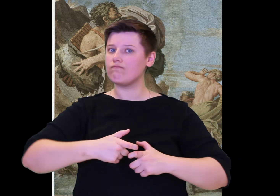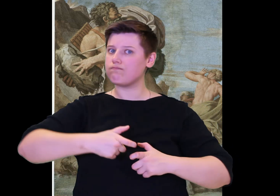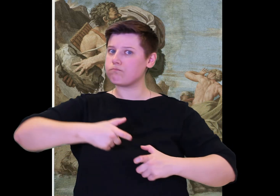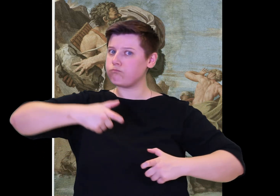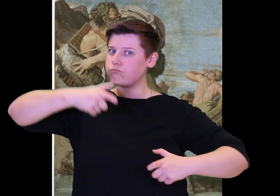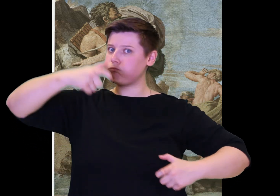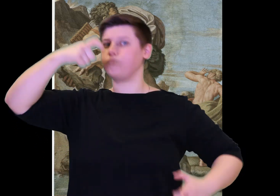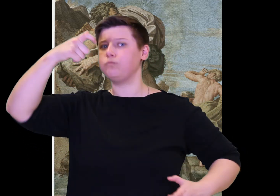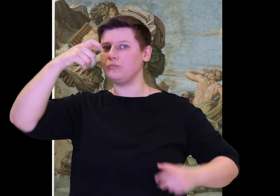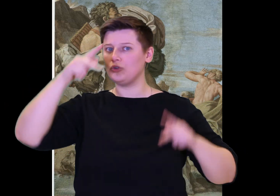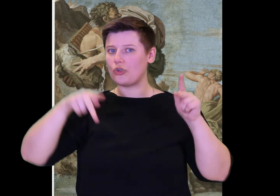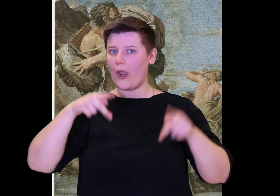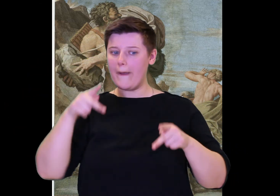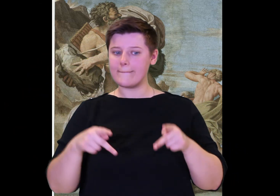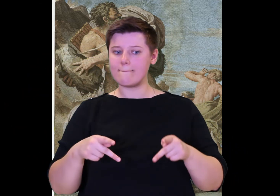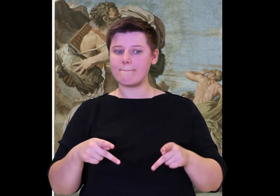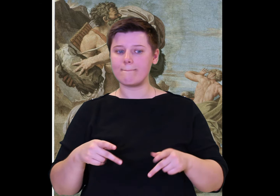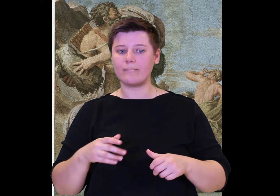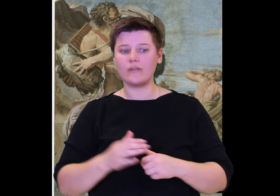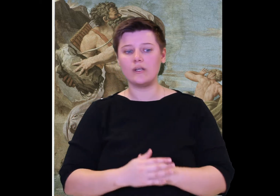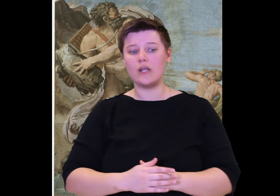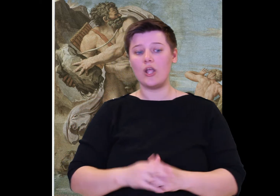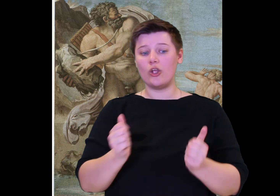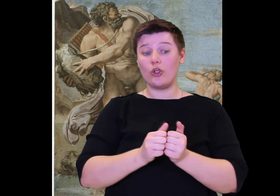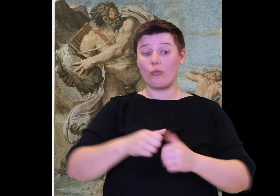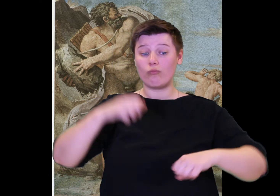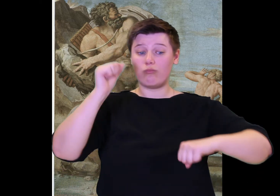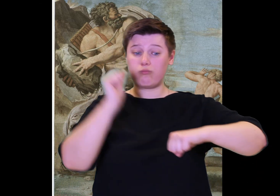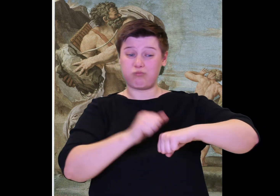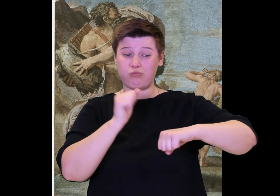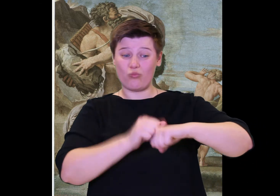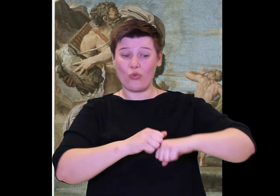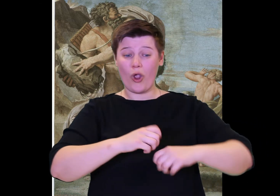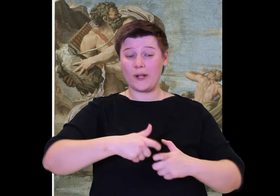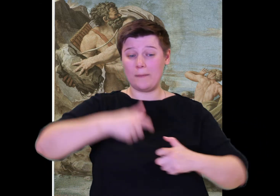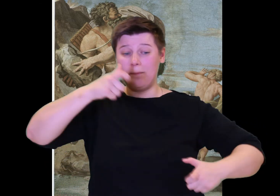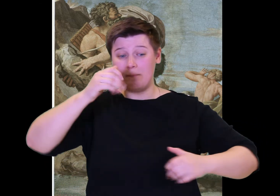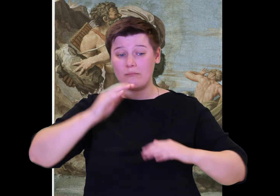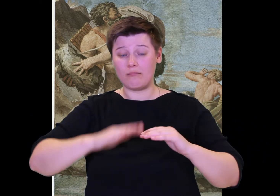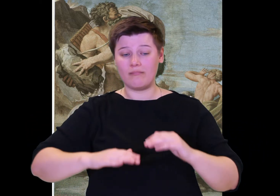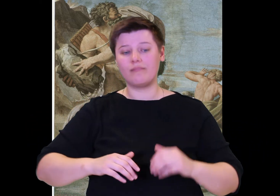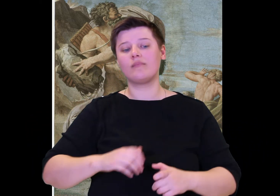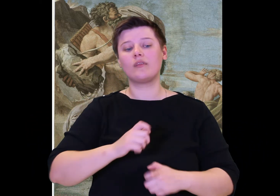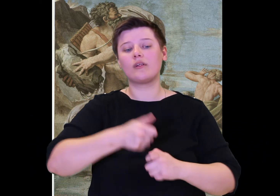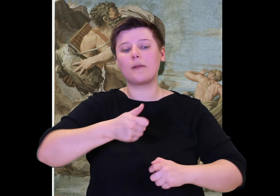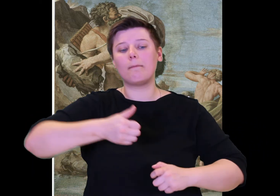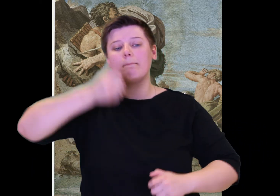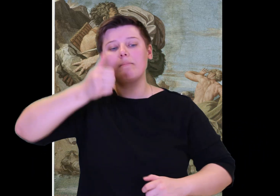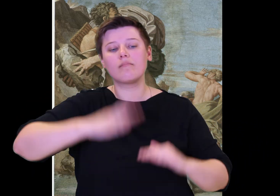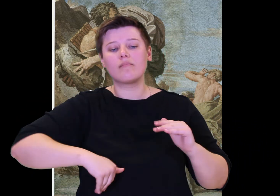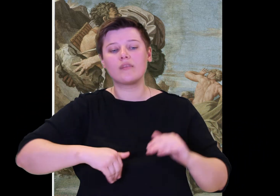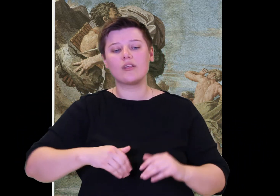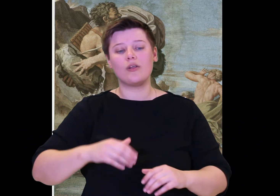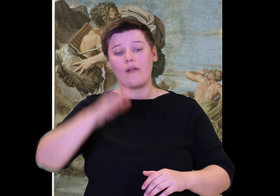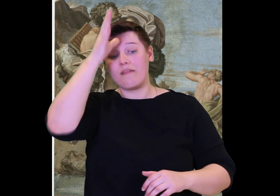he tried to kill my men, and grabbing one he ate him up. The other two escaped back